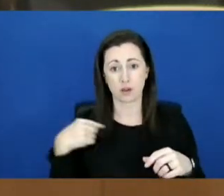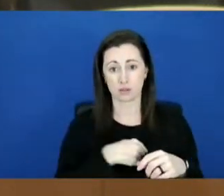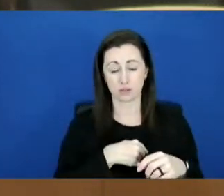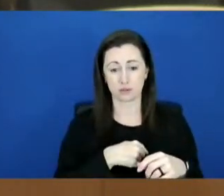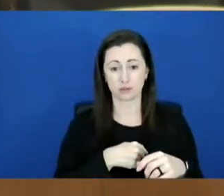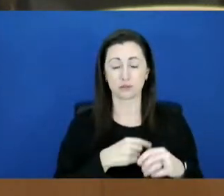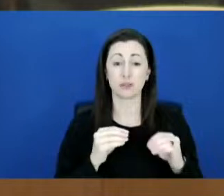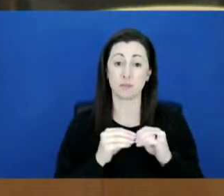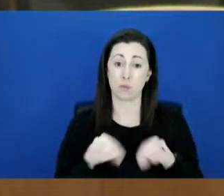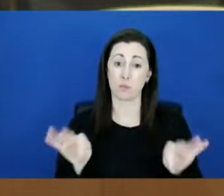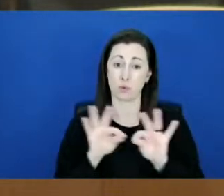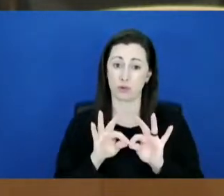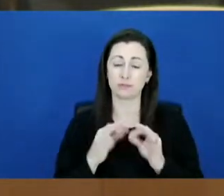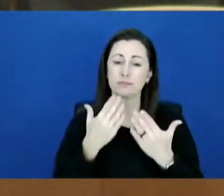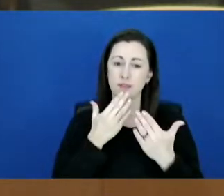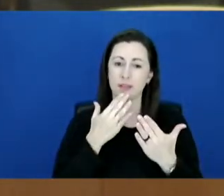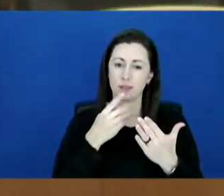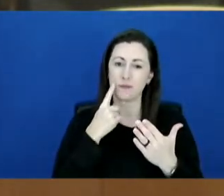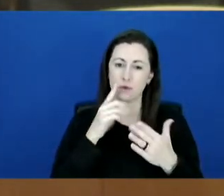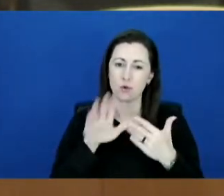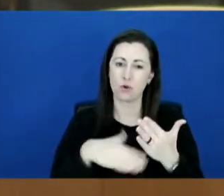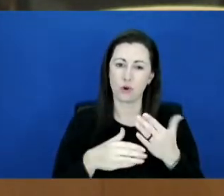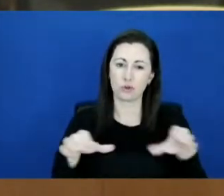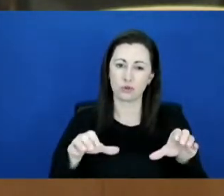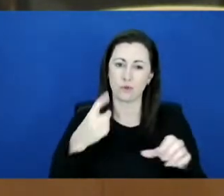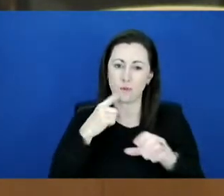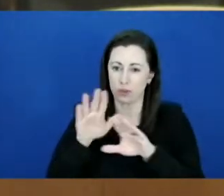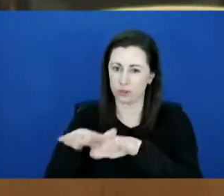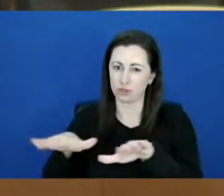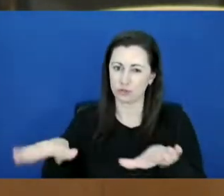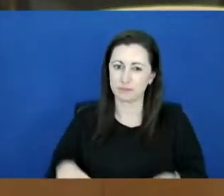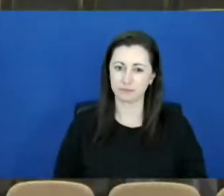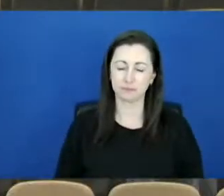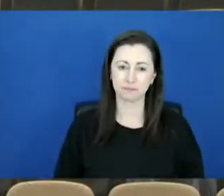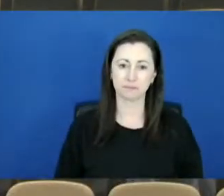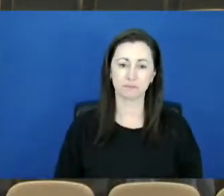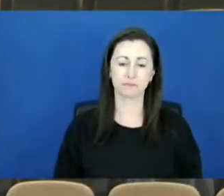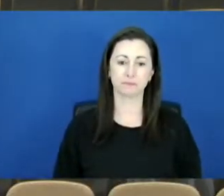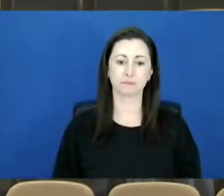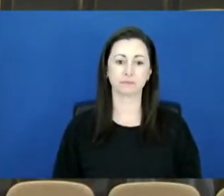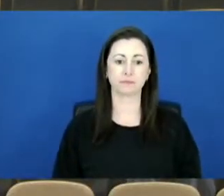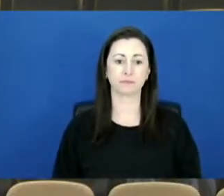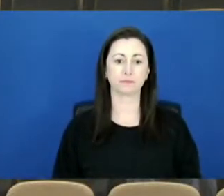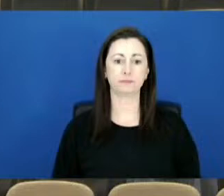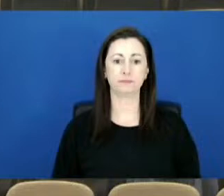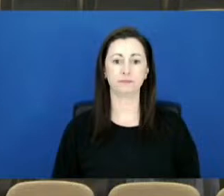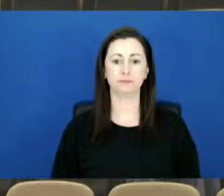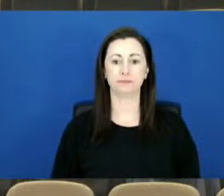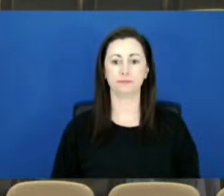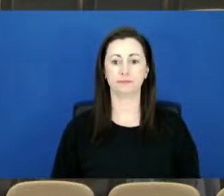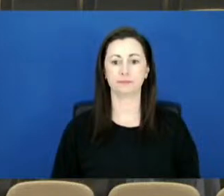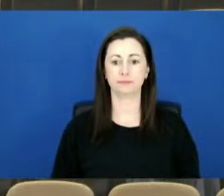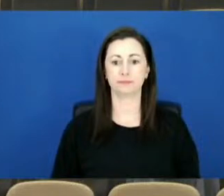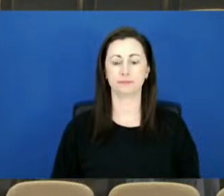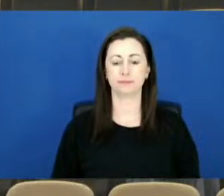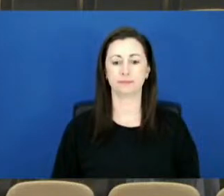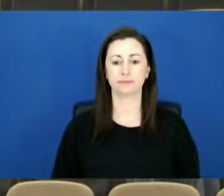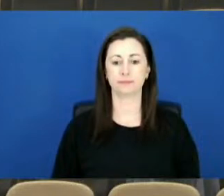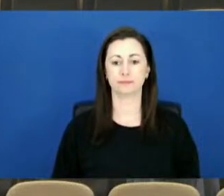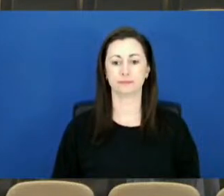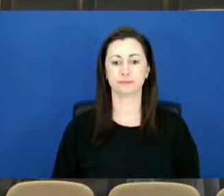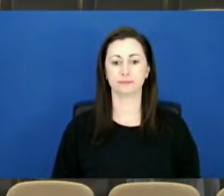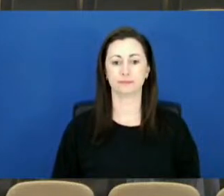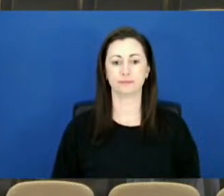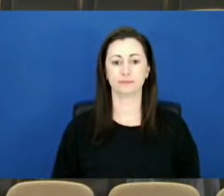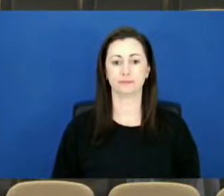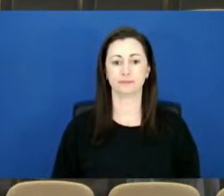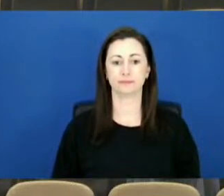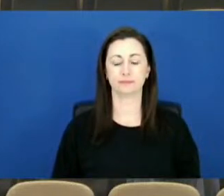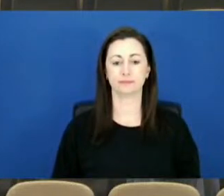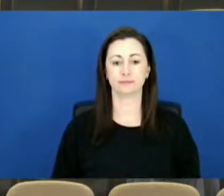THANK YOU FOR ALL YOU DO FOR US.